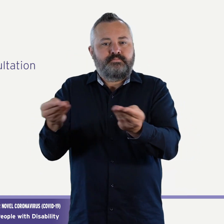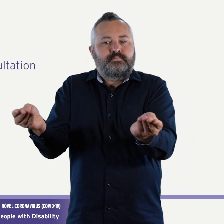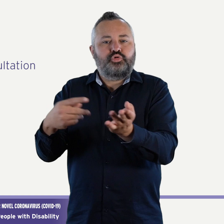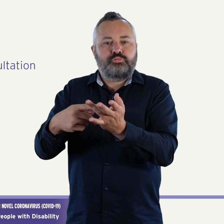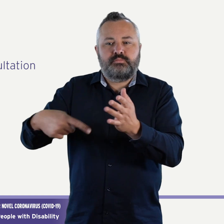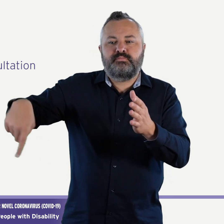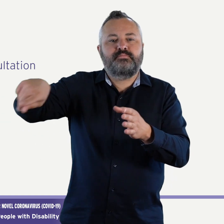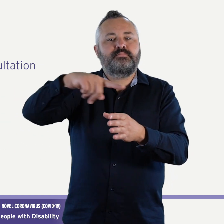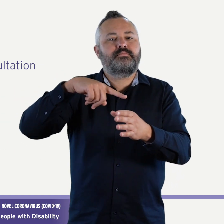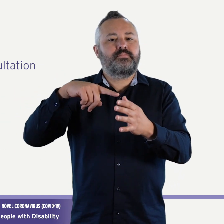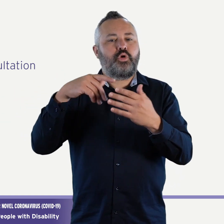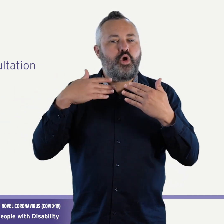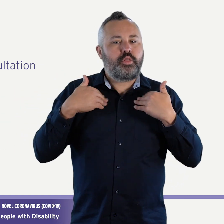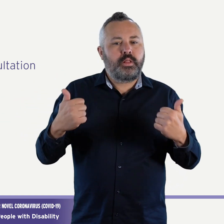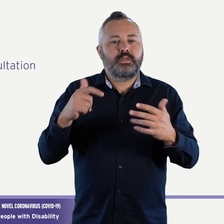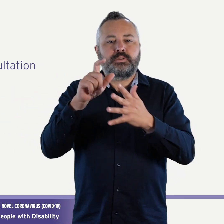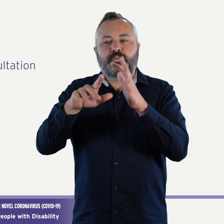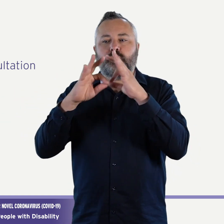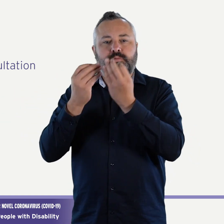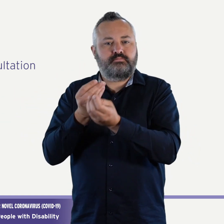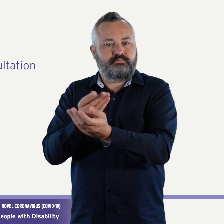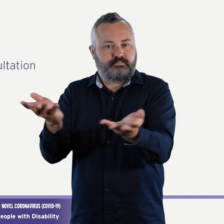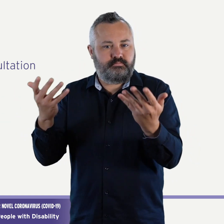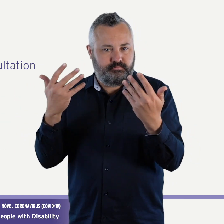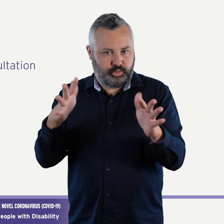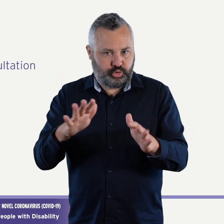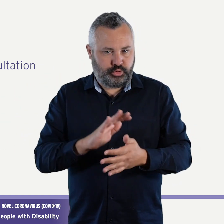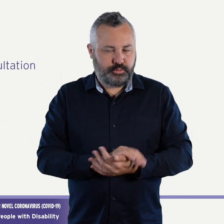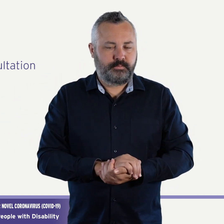including representatives of all state and territory governments on 7 April 2020.